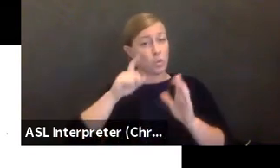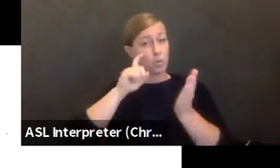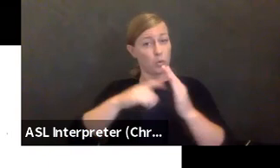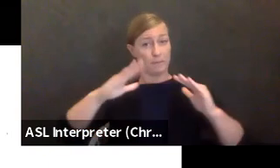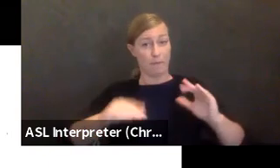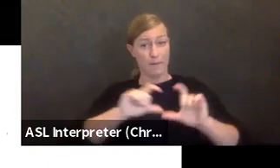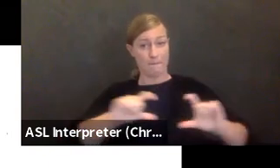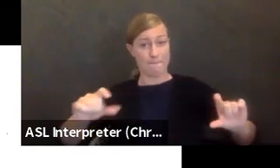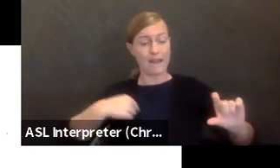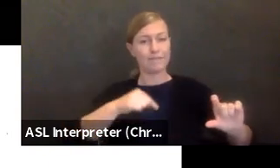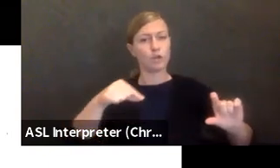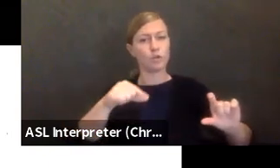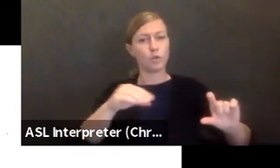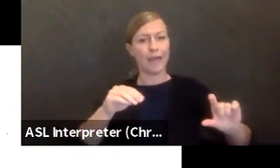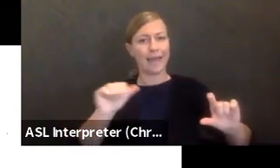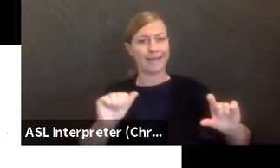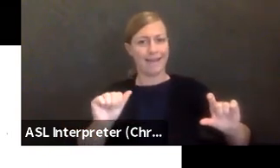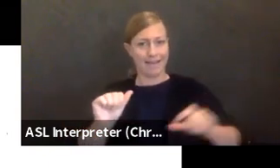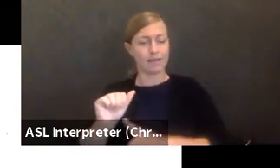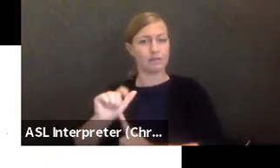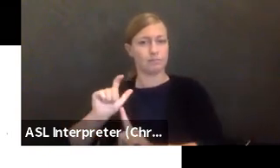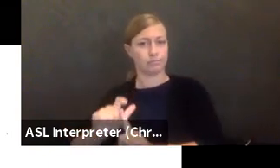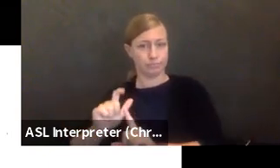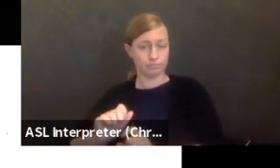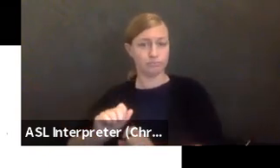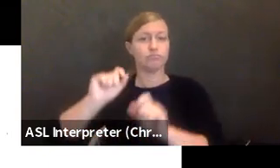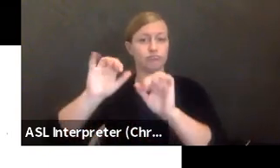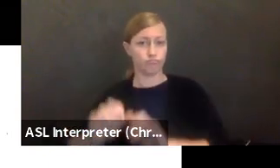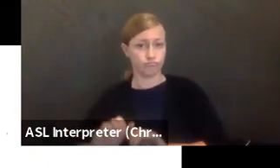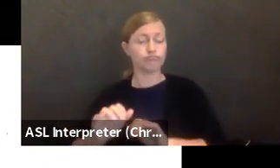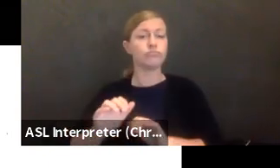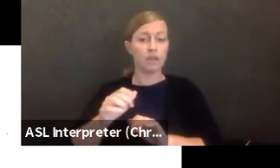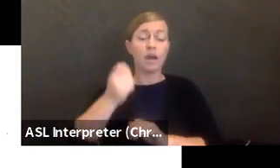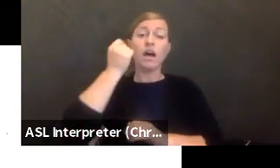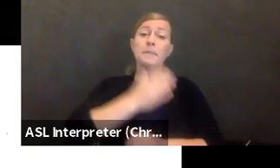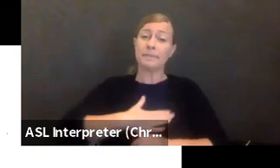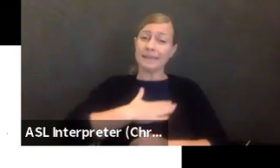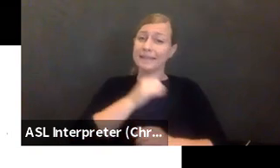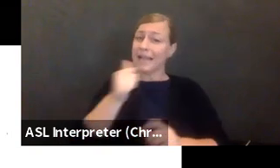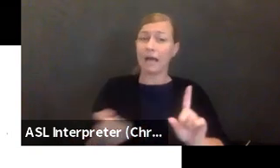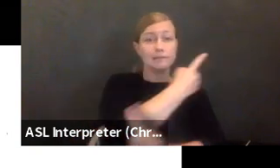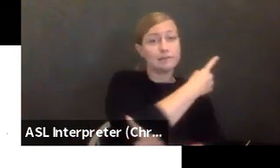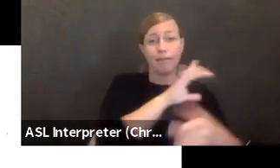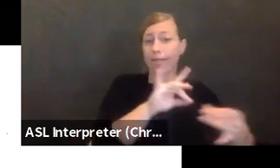We have a couple of options. One, we have a Q&A feature which allows us to ask a question. The biggest thing is please ask a question